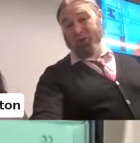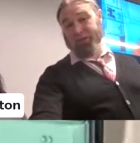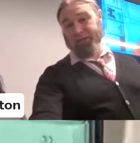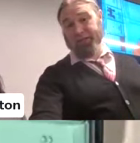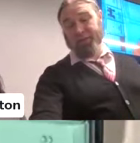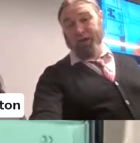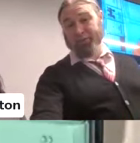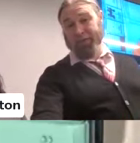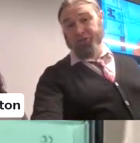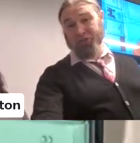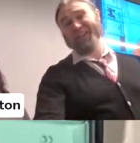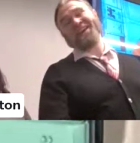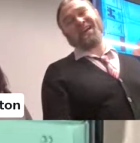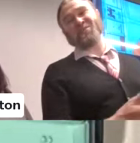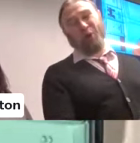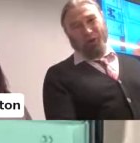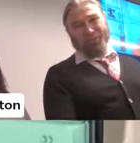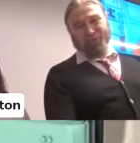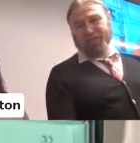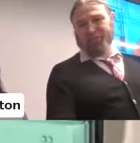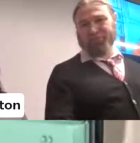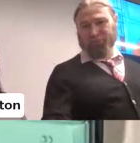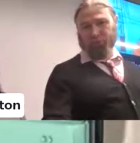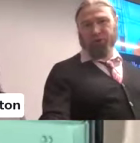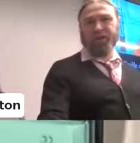Daniel: Yeah here you can see the board from our braille and large print monopoly.